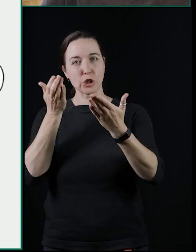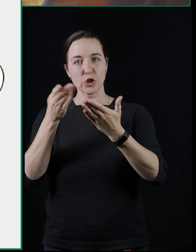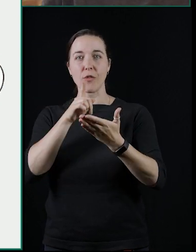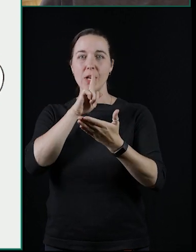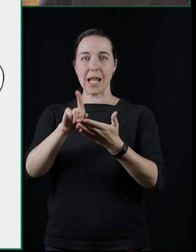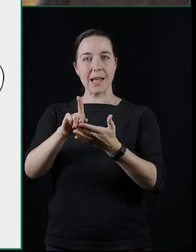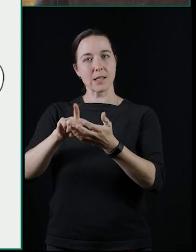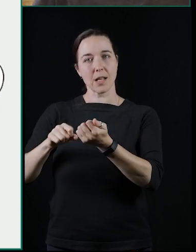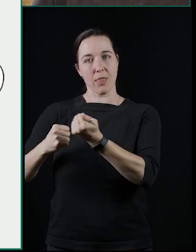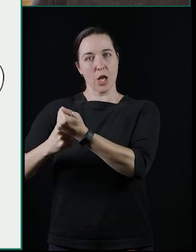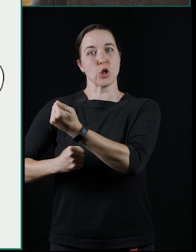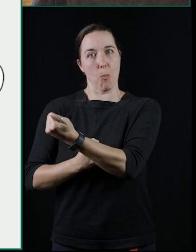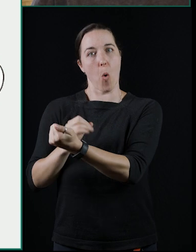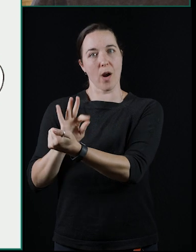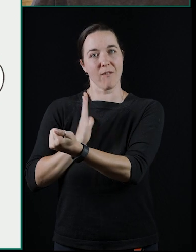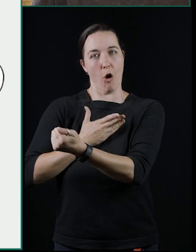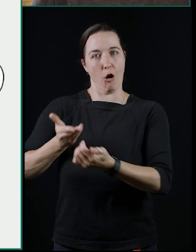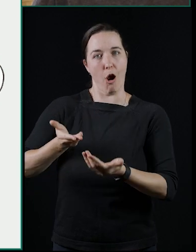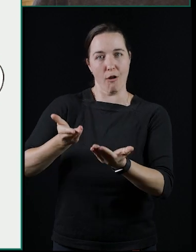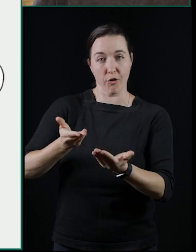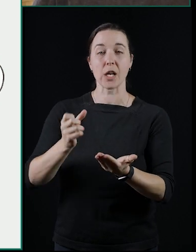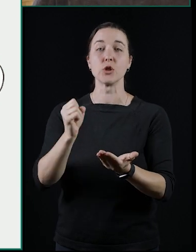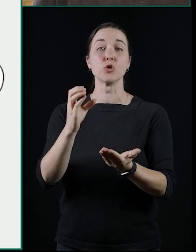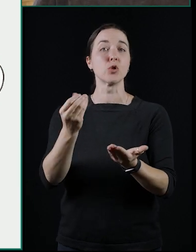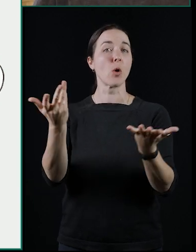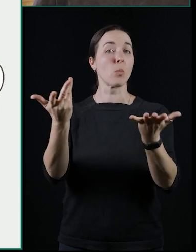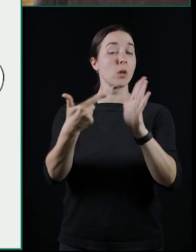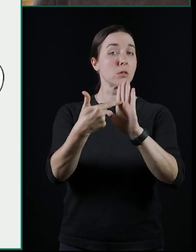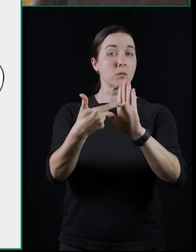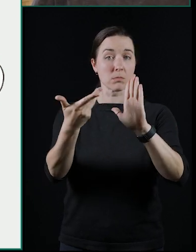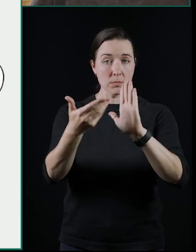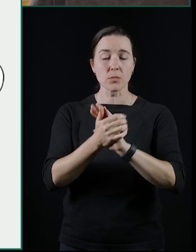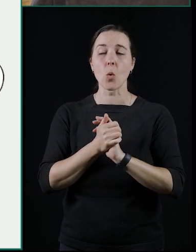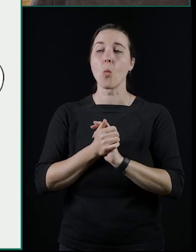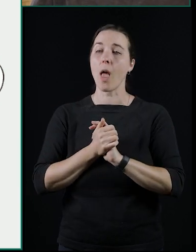is the backbone of our offering. So what are some use cases?